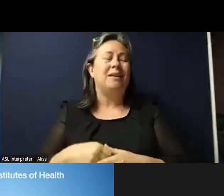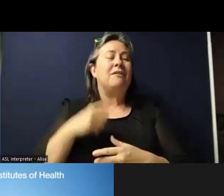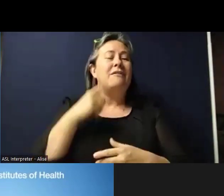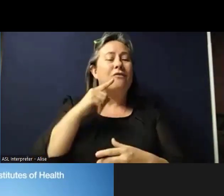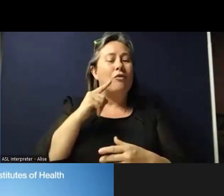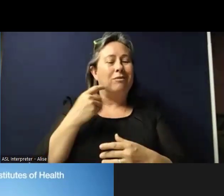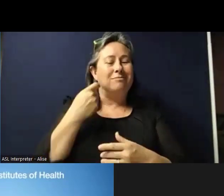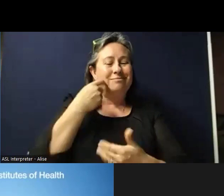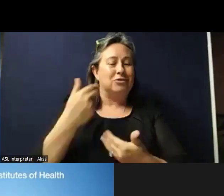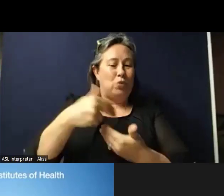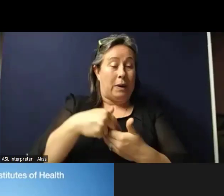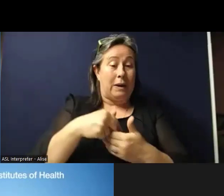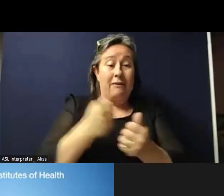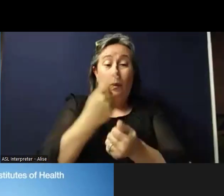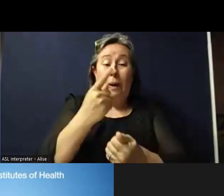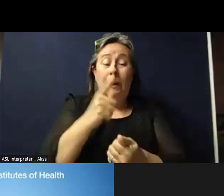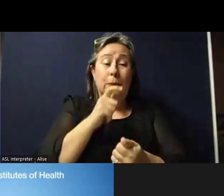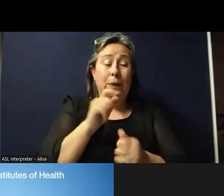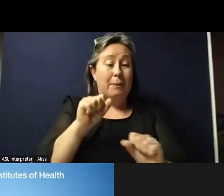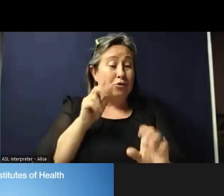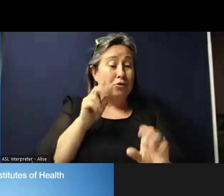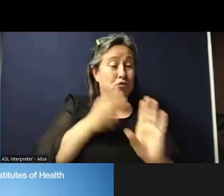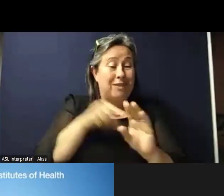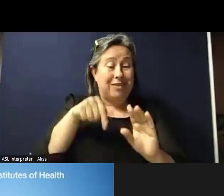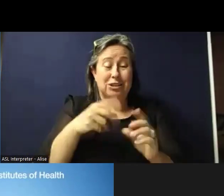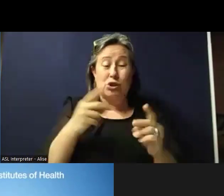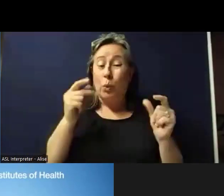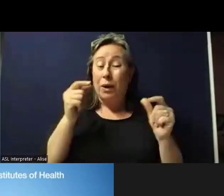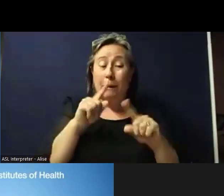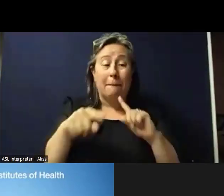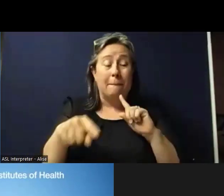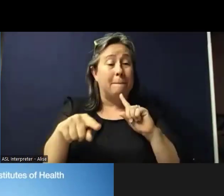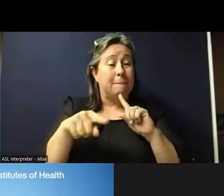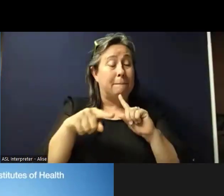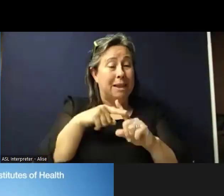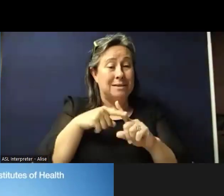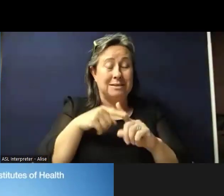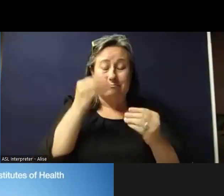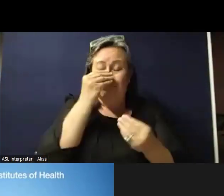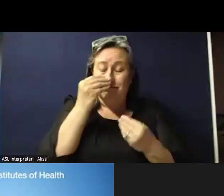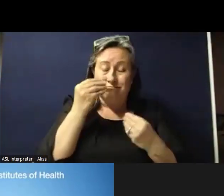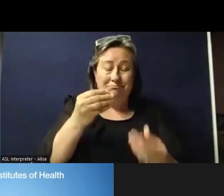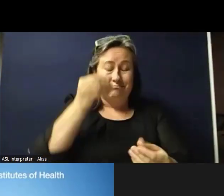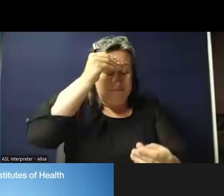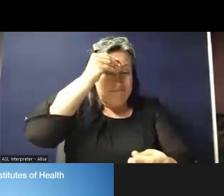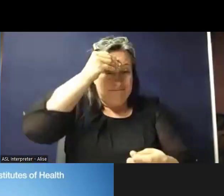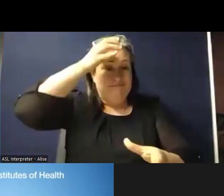and everybody who was able to join us for this quick but informative overview of the federal financial report.